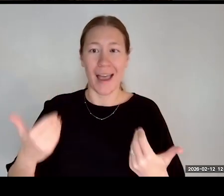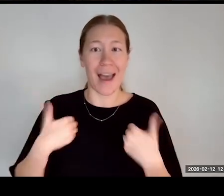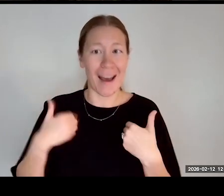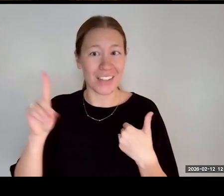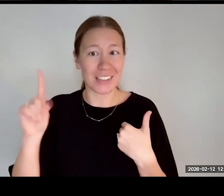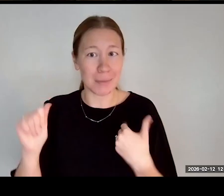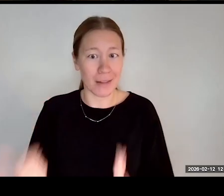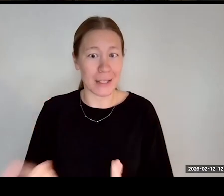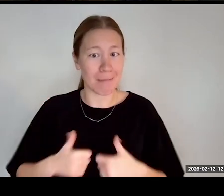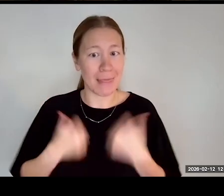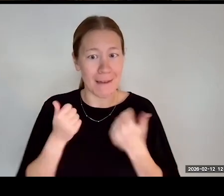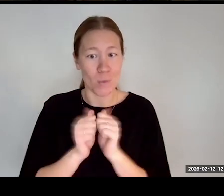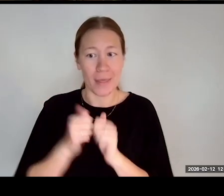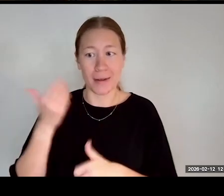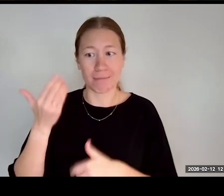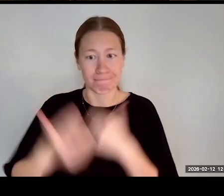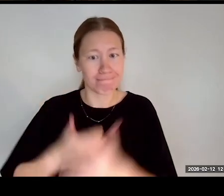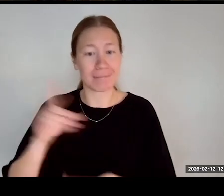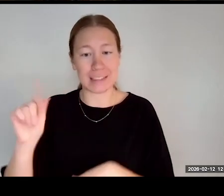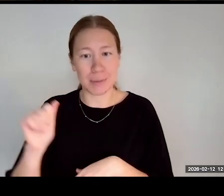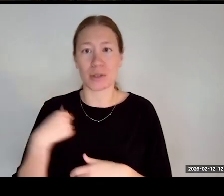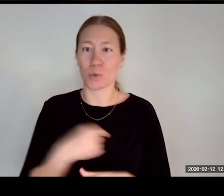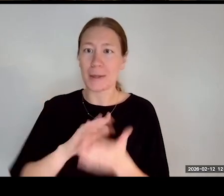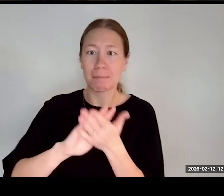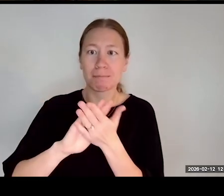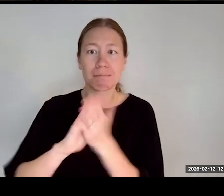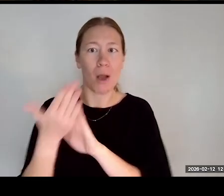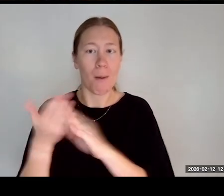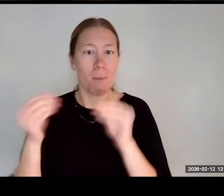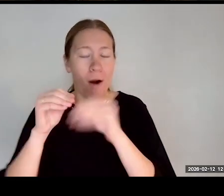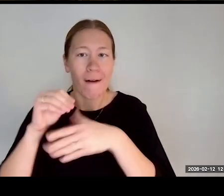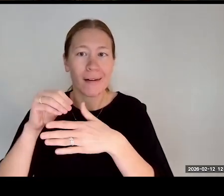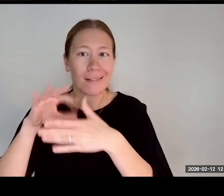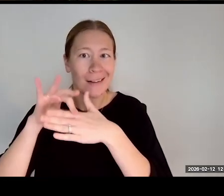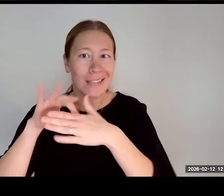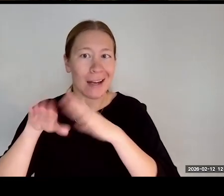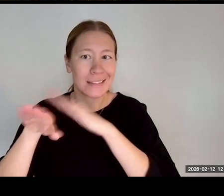it means that more people are going to be able to engage with our services, our projects, our education,